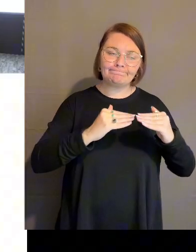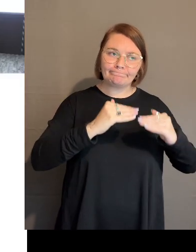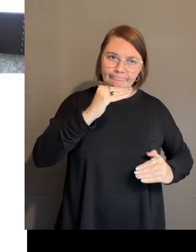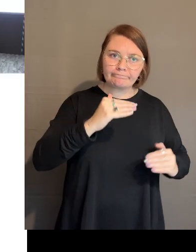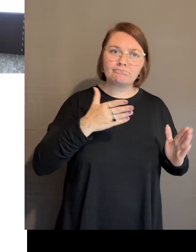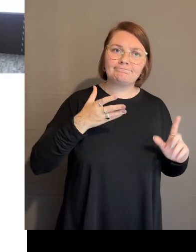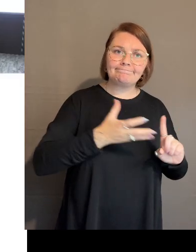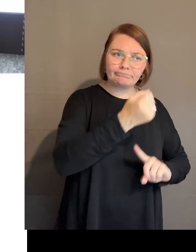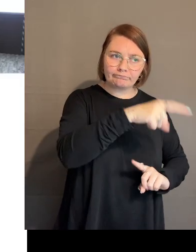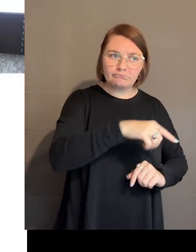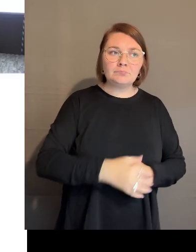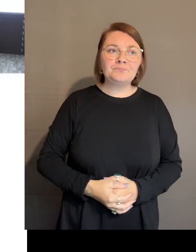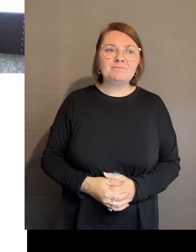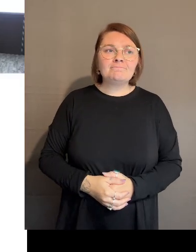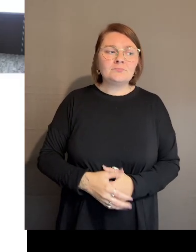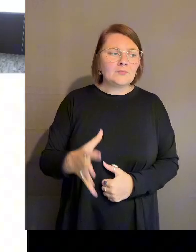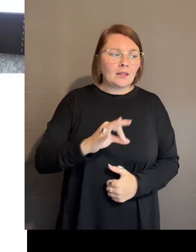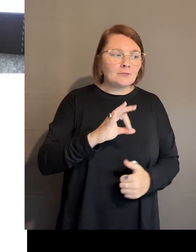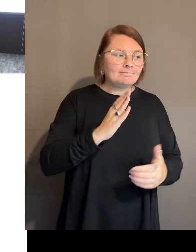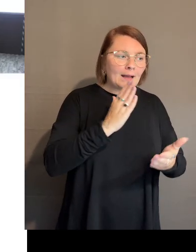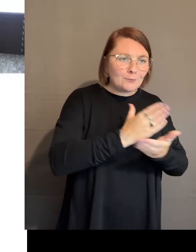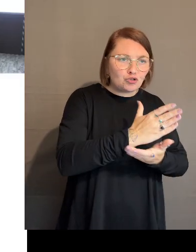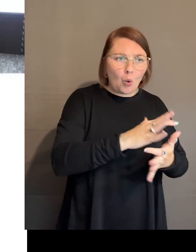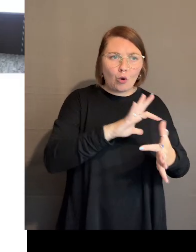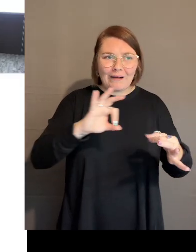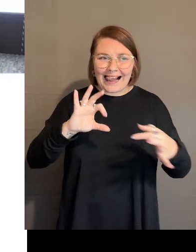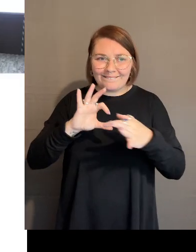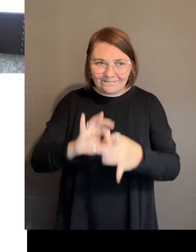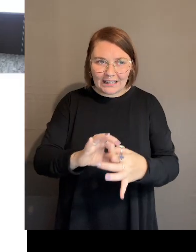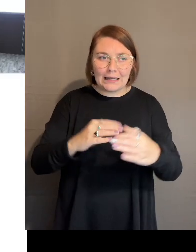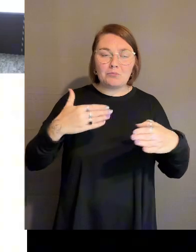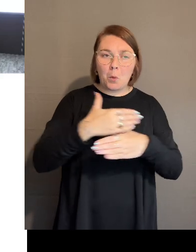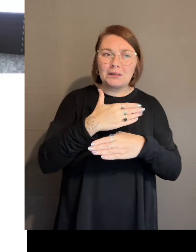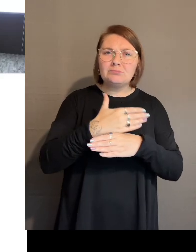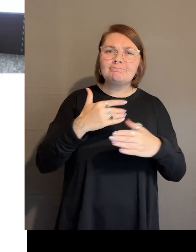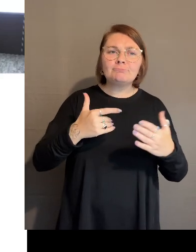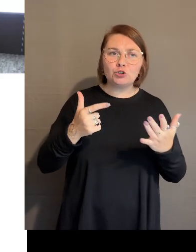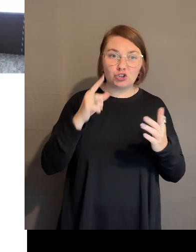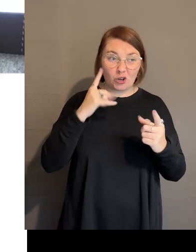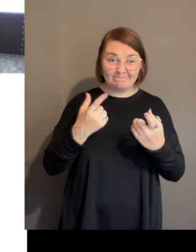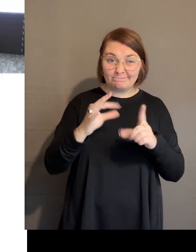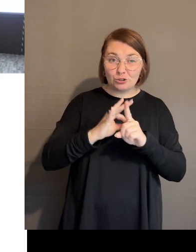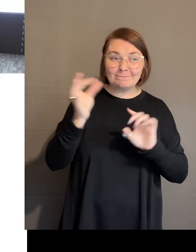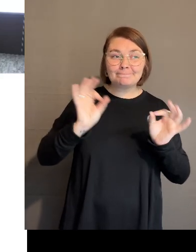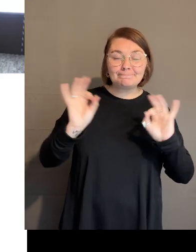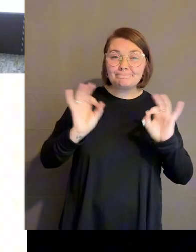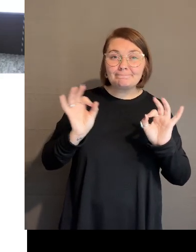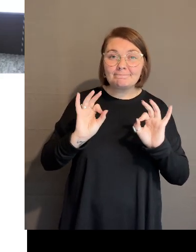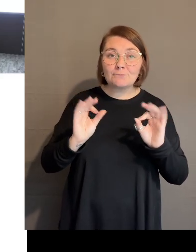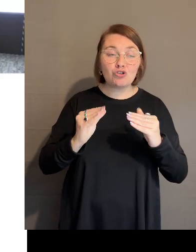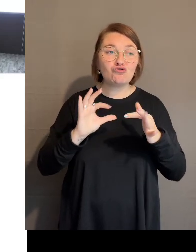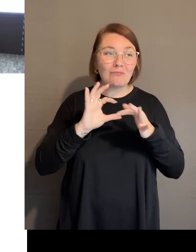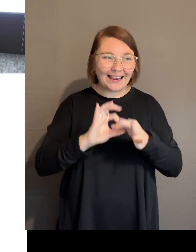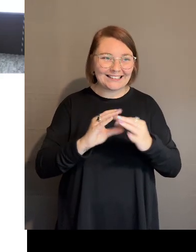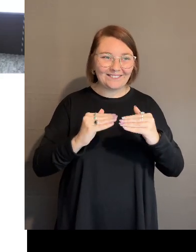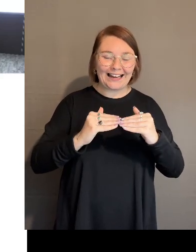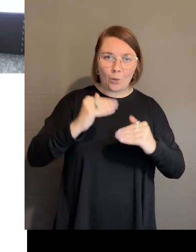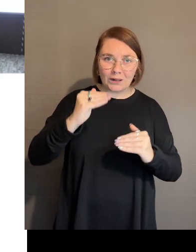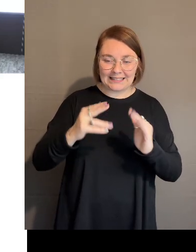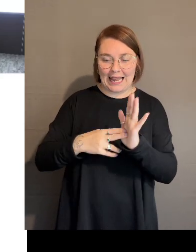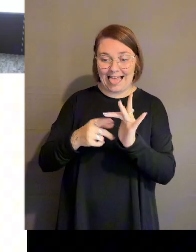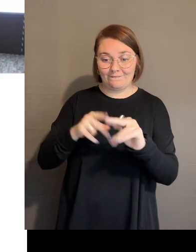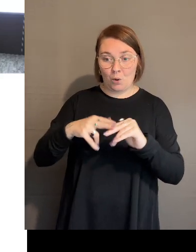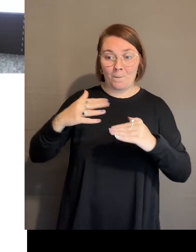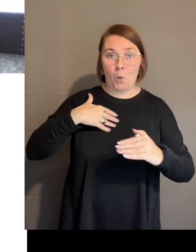Neither absolute nor relative inequalities in employment showed improvement, and relative inequalities in NIO widened over time.